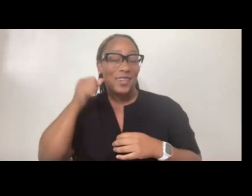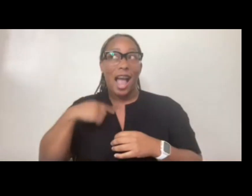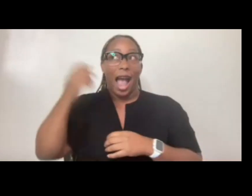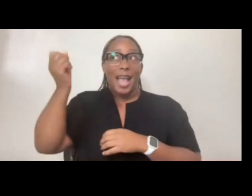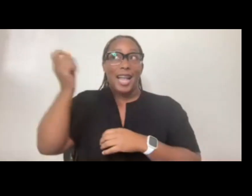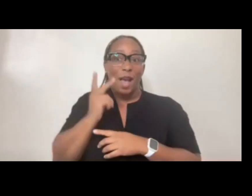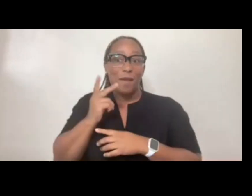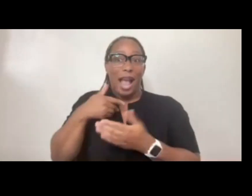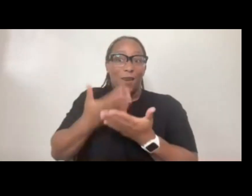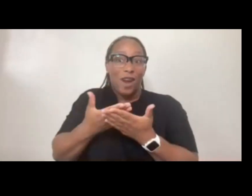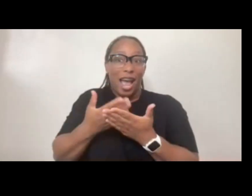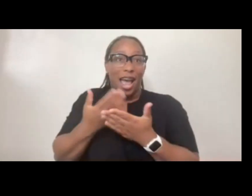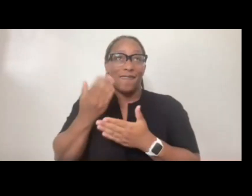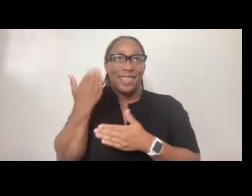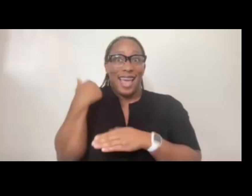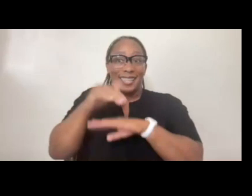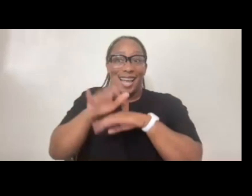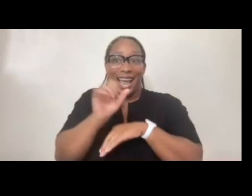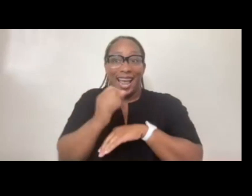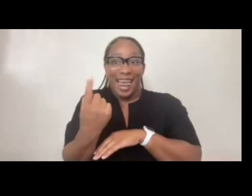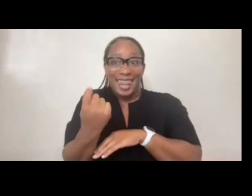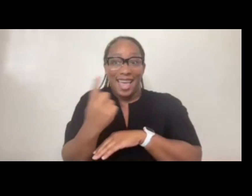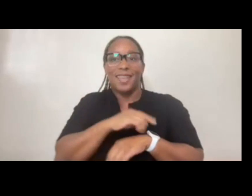I got back around 11:00 PM last night from a trip to DC.